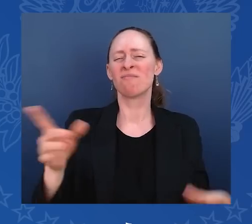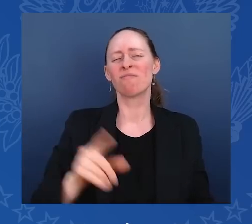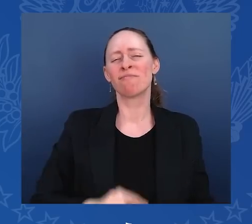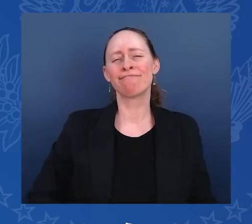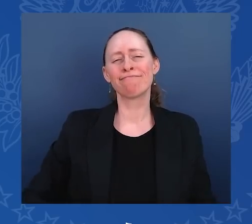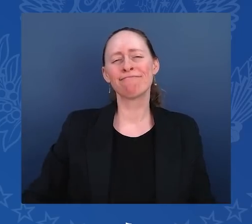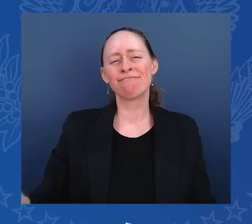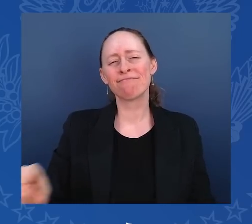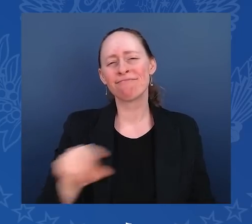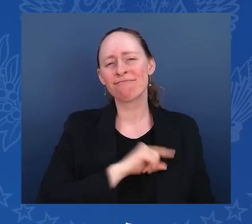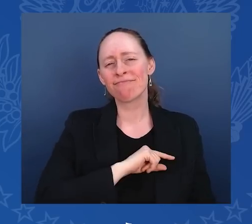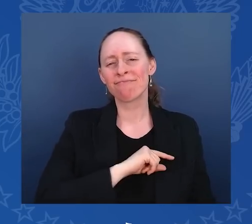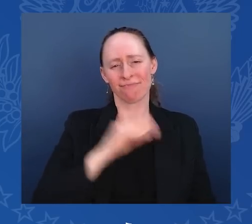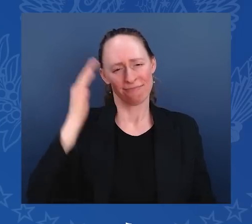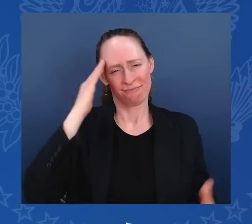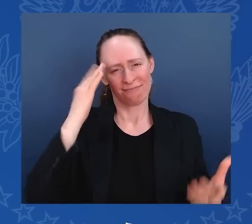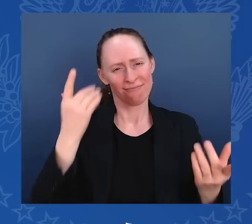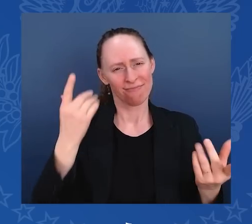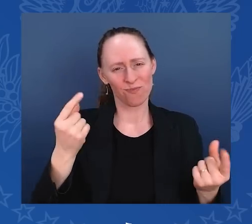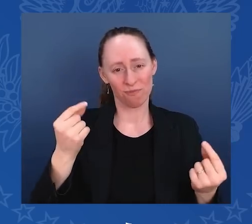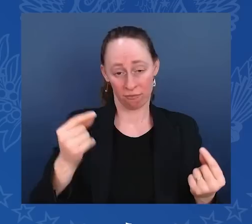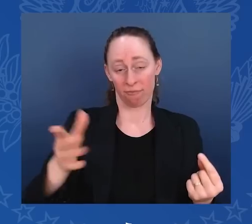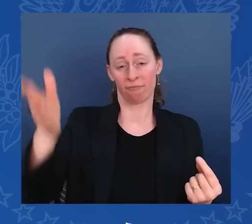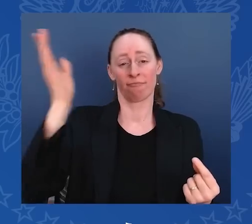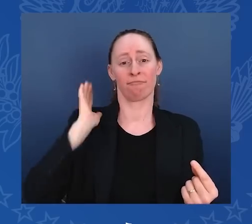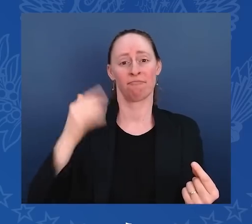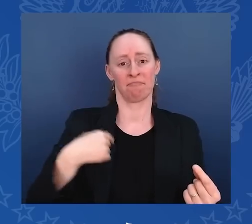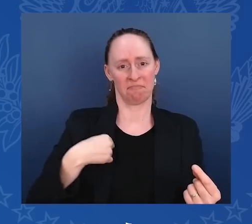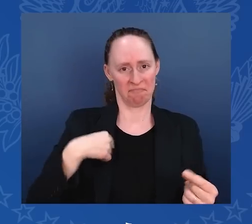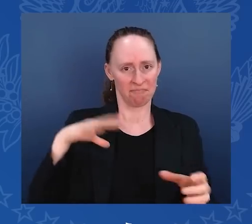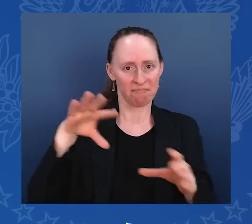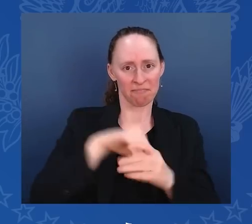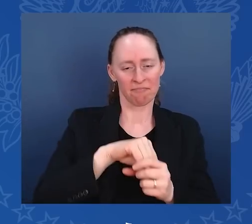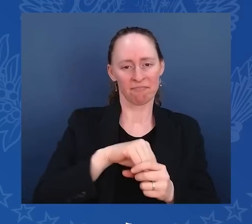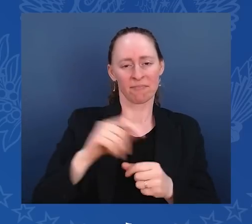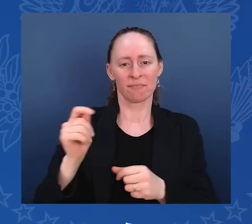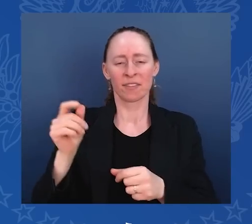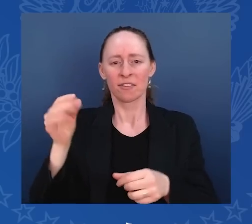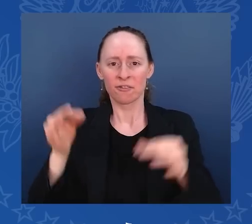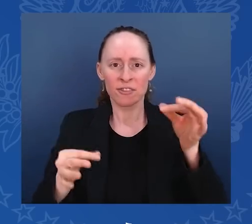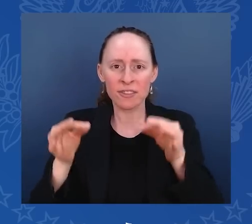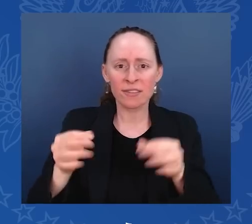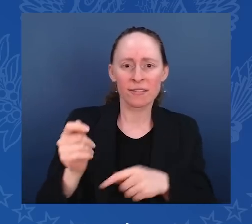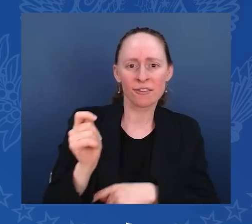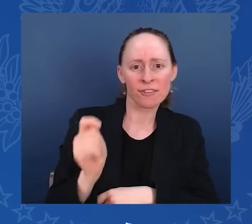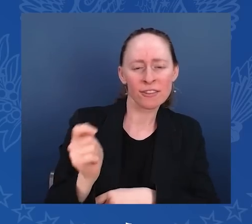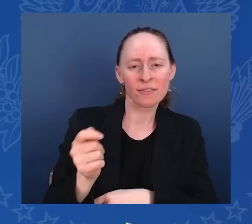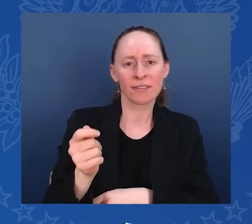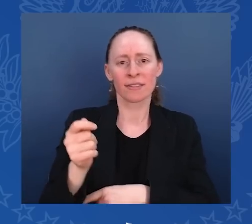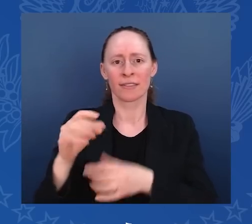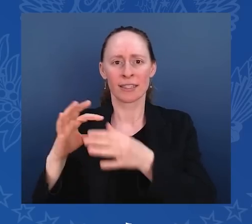all three of us have served on that committee for some time. And I think personally, I probably reviewed over a thousand judicial